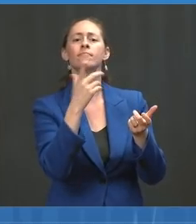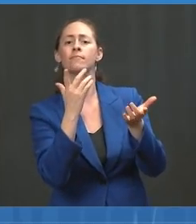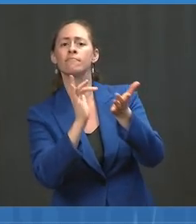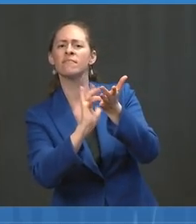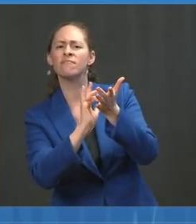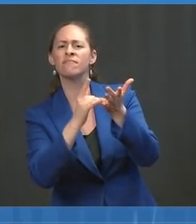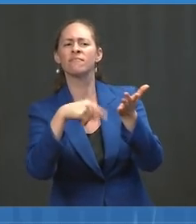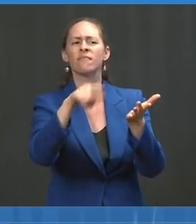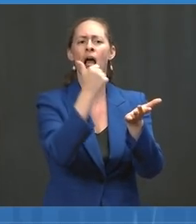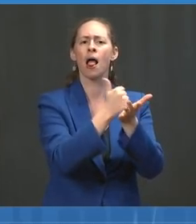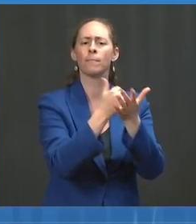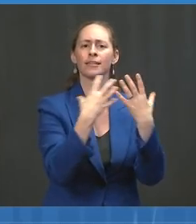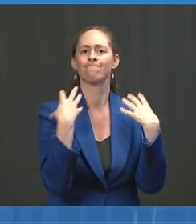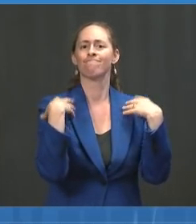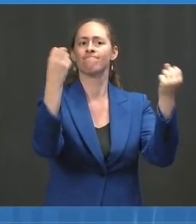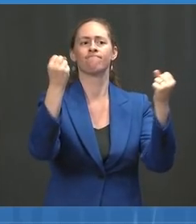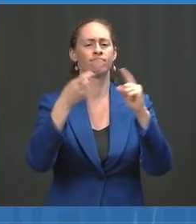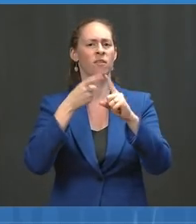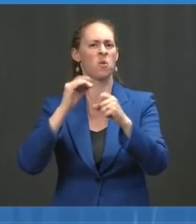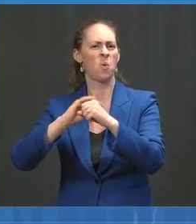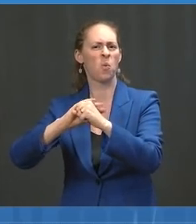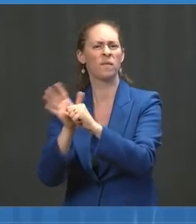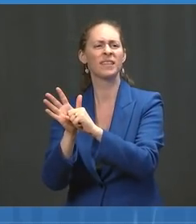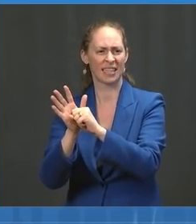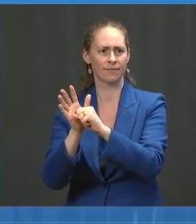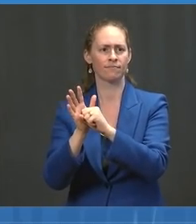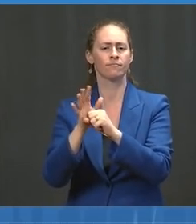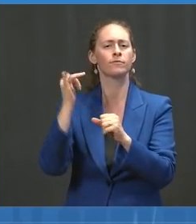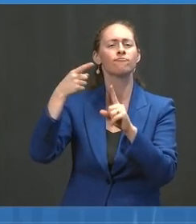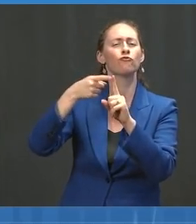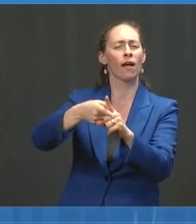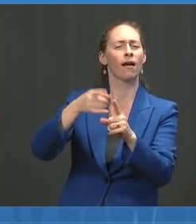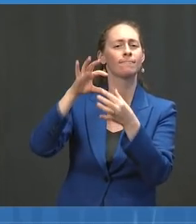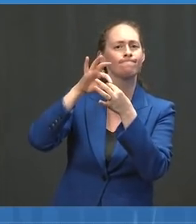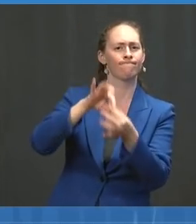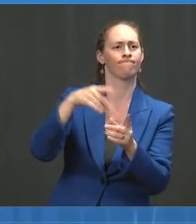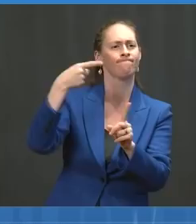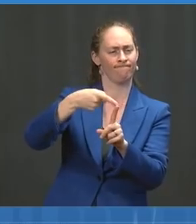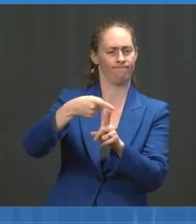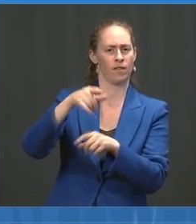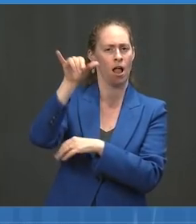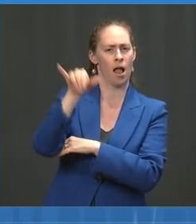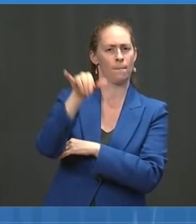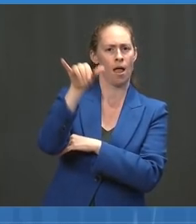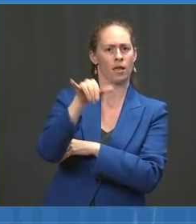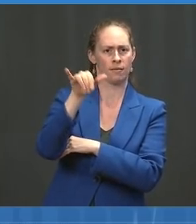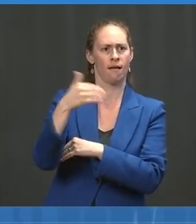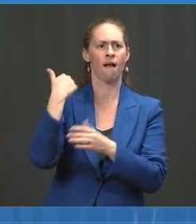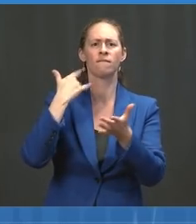and that is the use of monoclonal antibodies for the treatment and prevention of SARS-CoV-2 infection